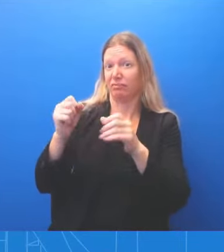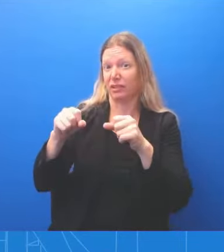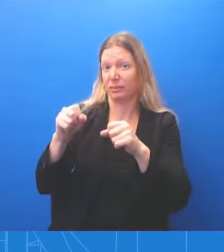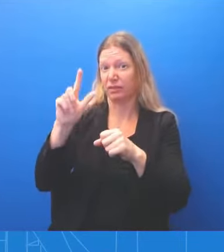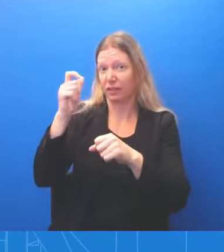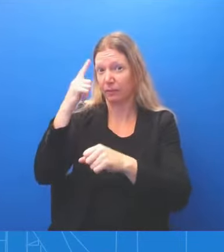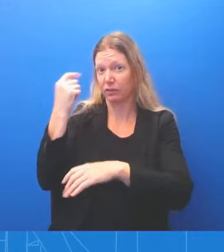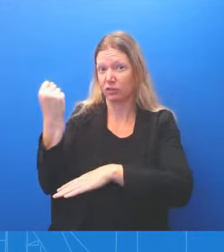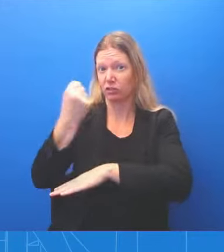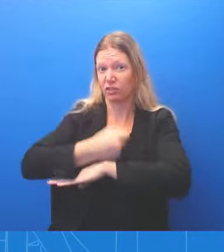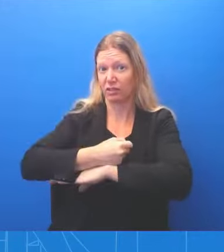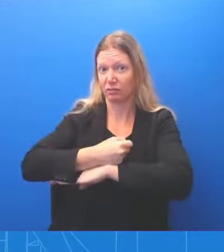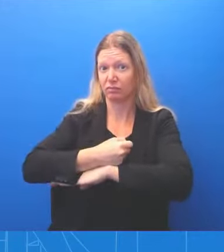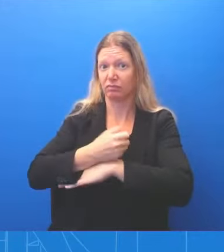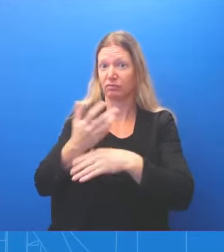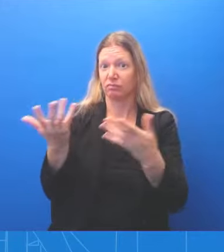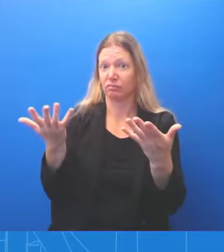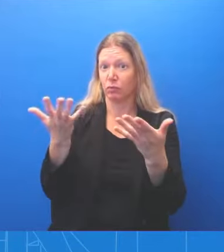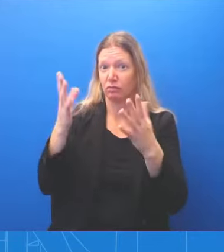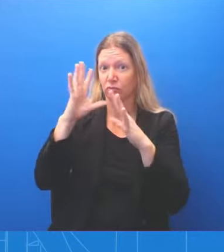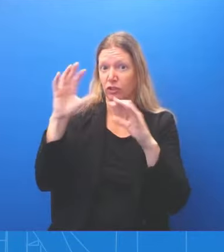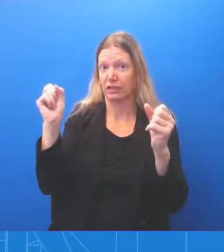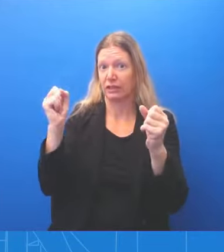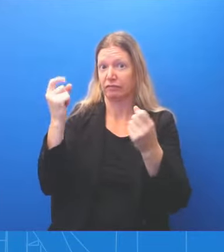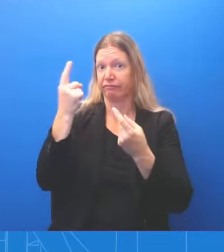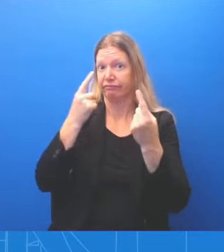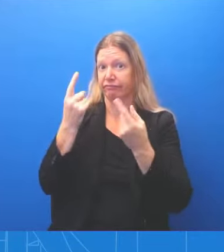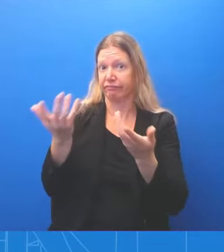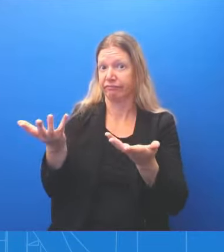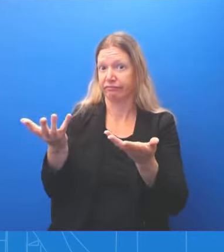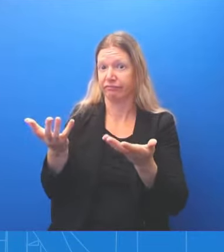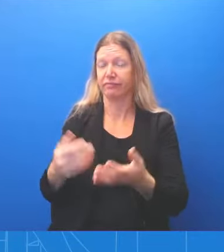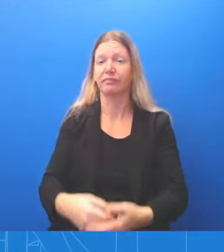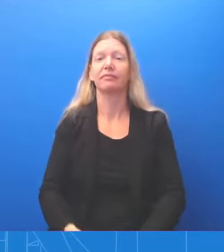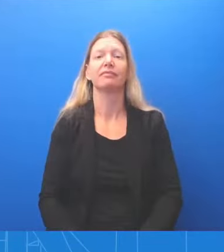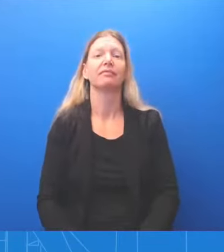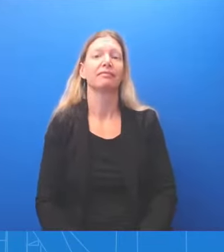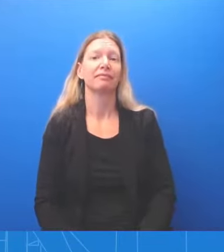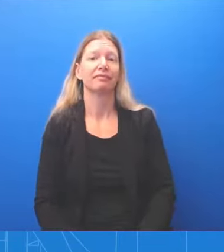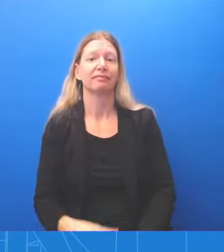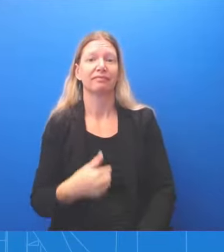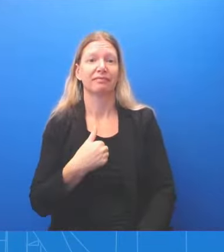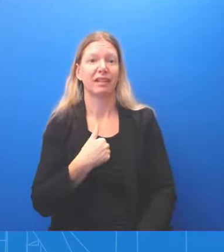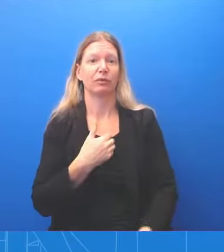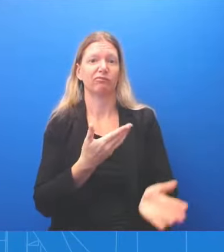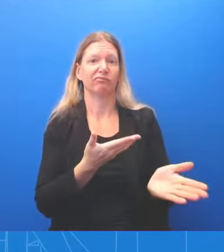I'll defer to Congress on -- on on the government shutdown. There should be no reason -- right?